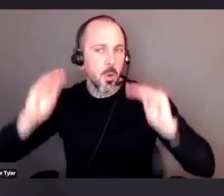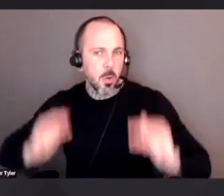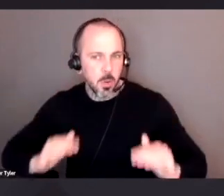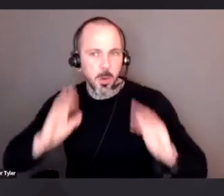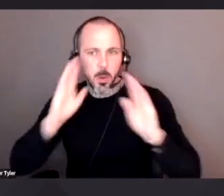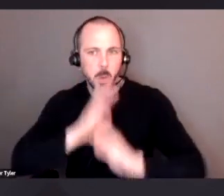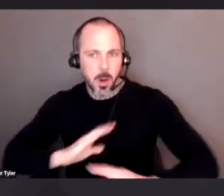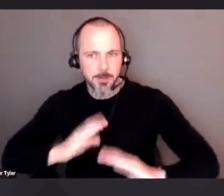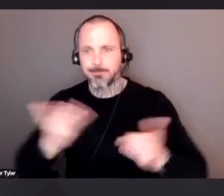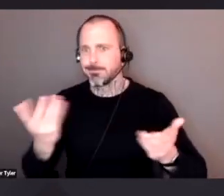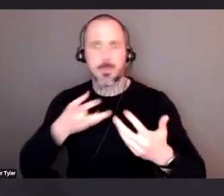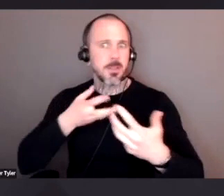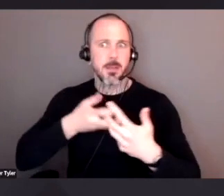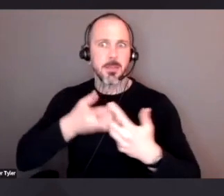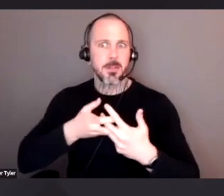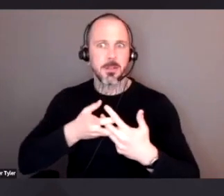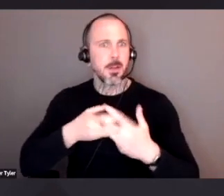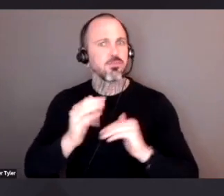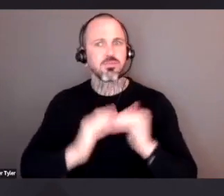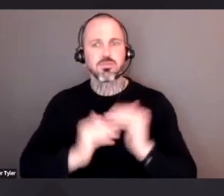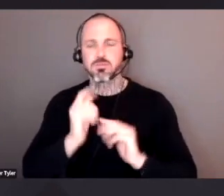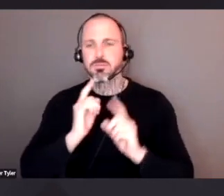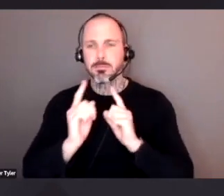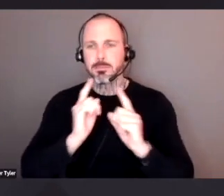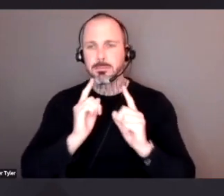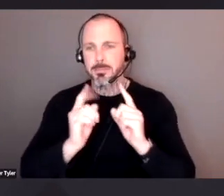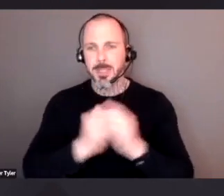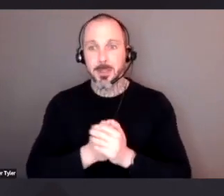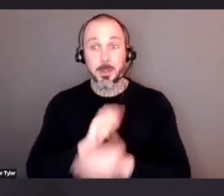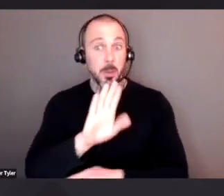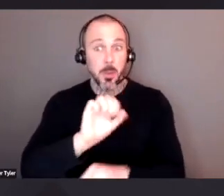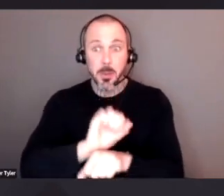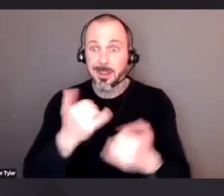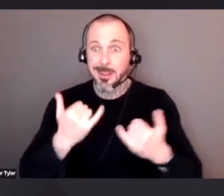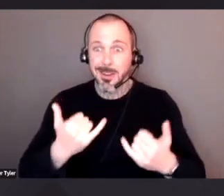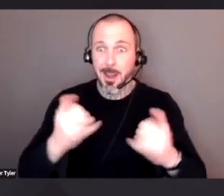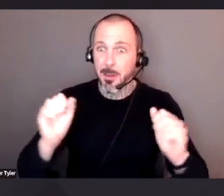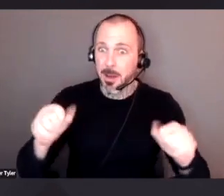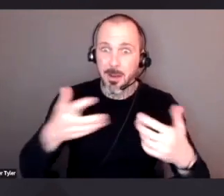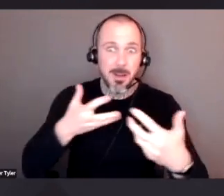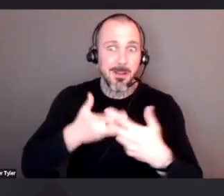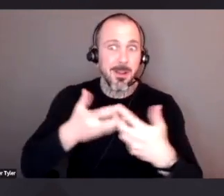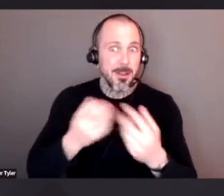Accommodations are a natural part of working together and creating an inclusive environment for everyone.